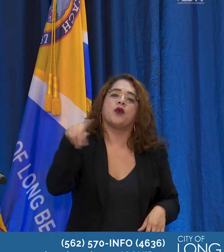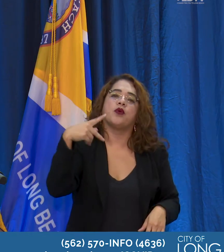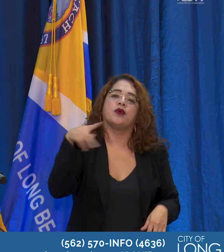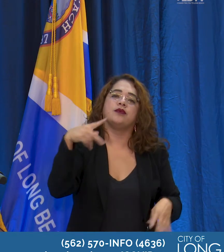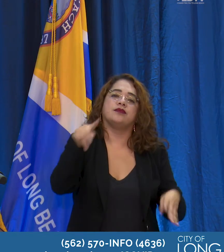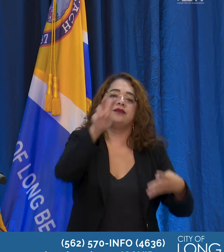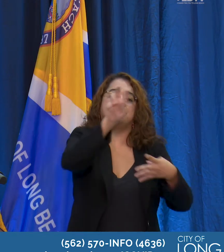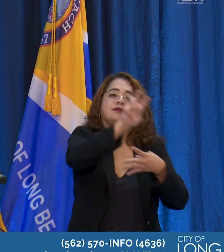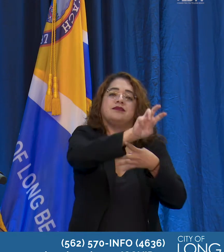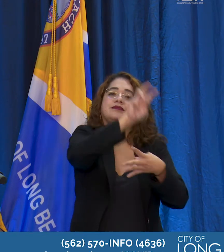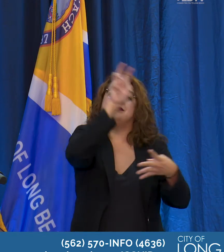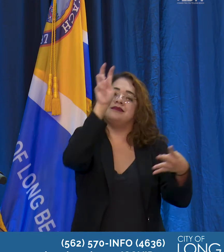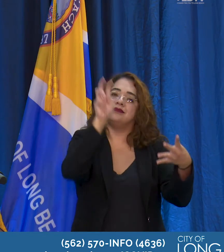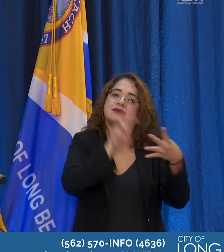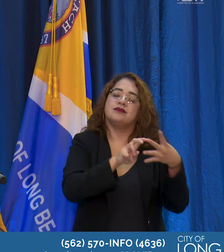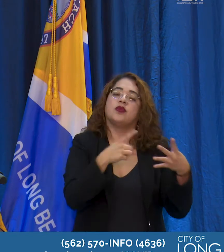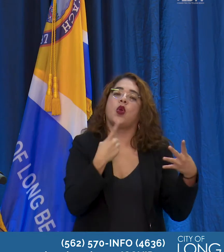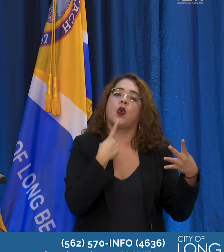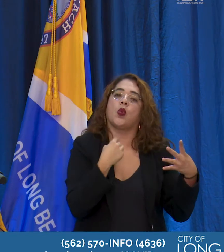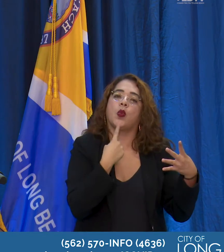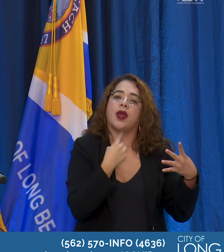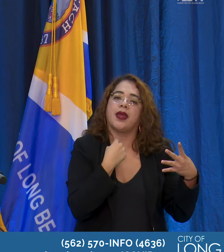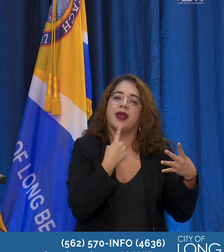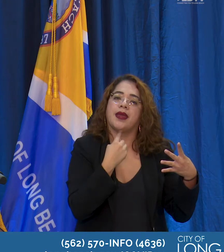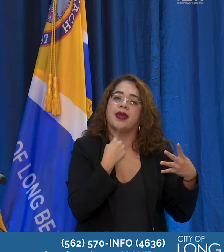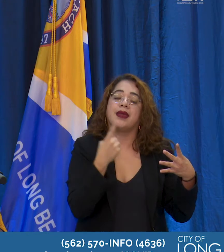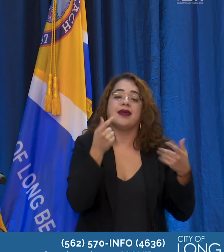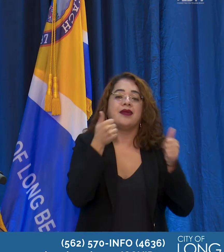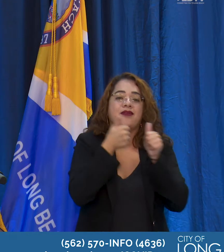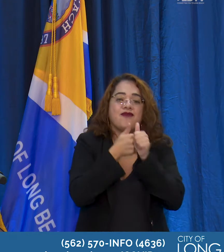and we're not there yet based on the state data. So I just think it's really